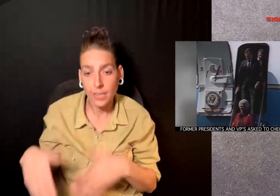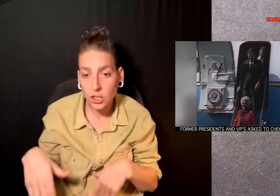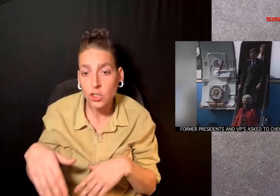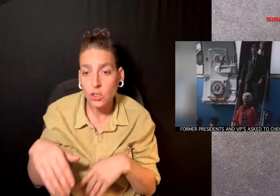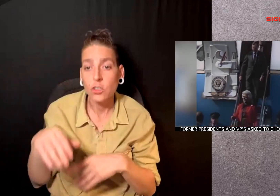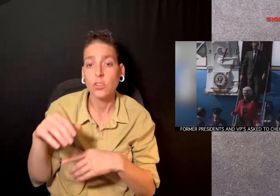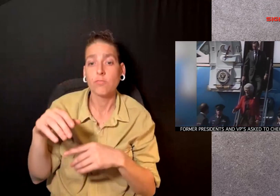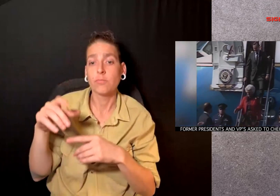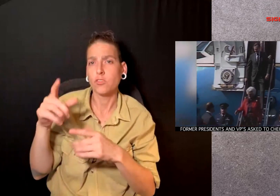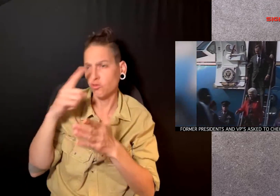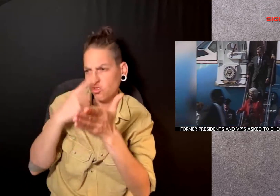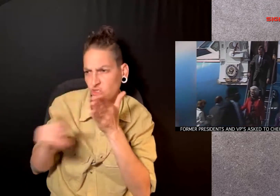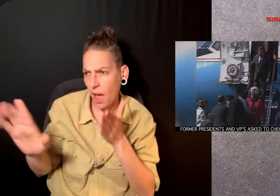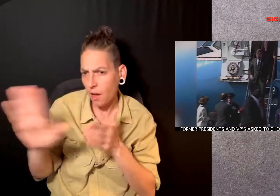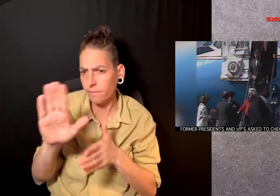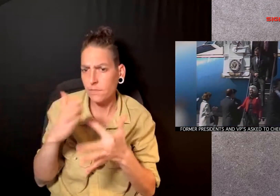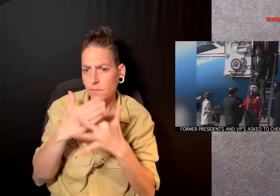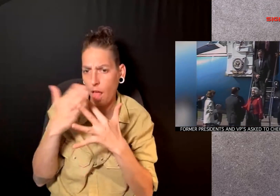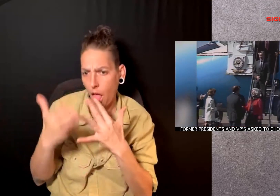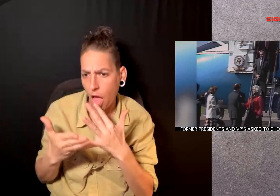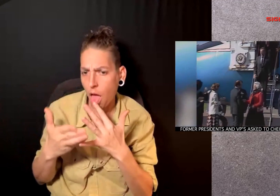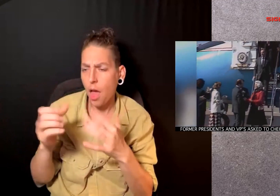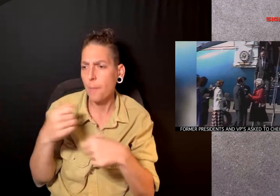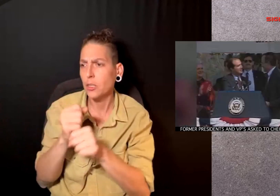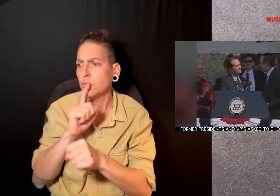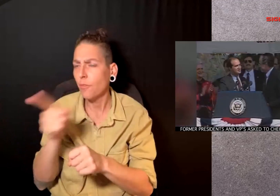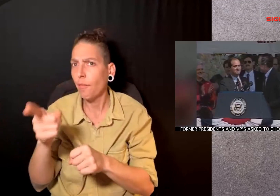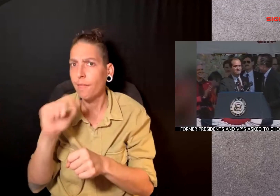the archives sent a letter asking the former leaders to check their files